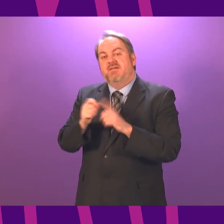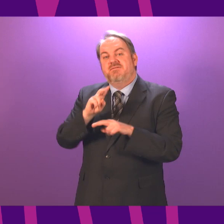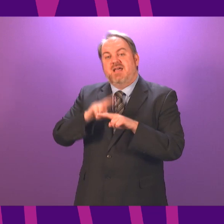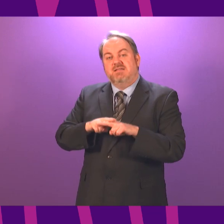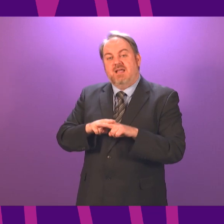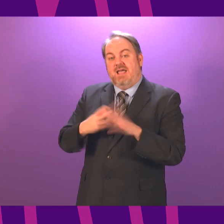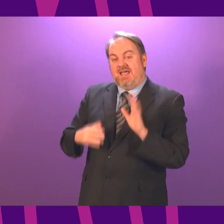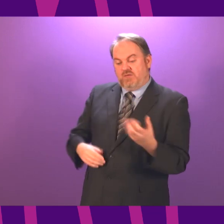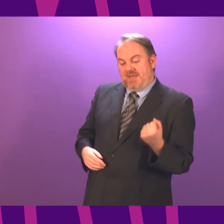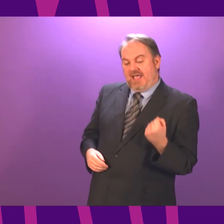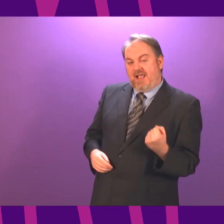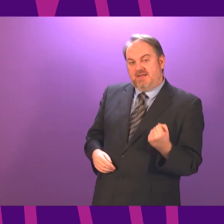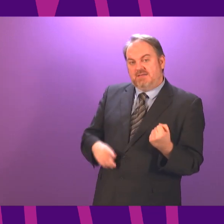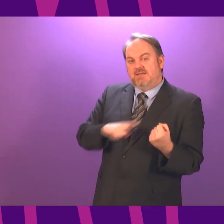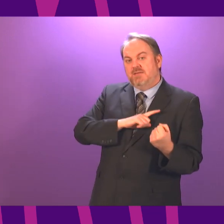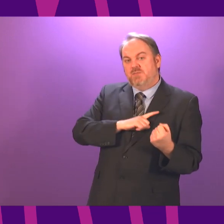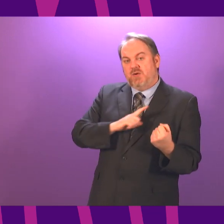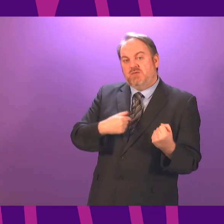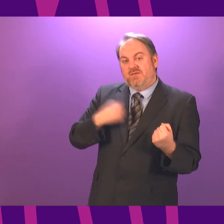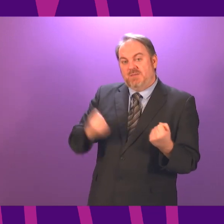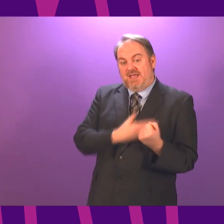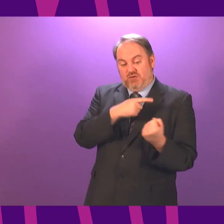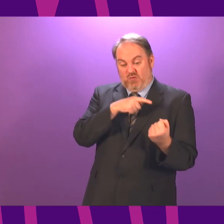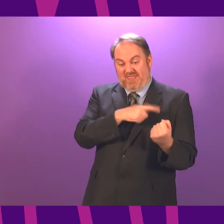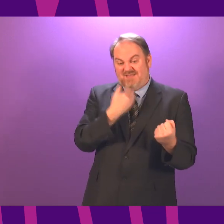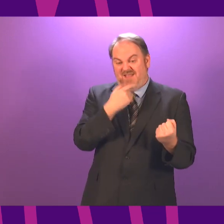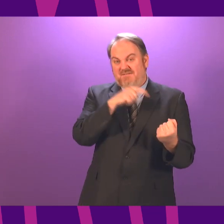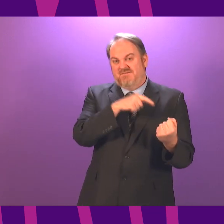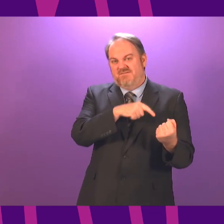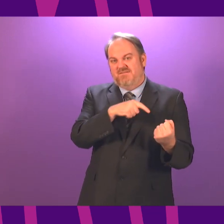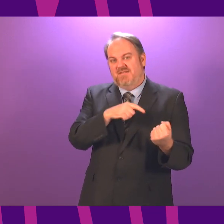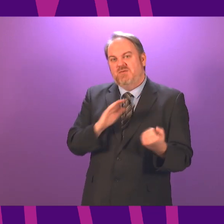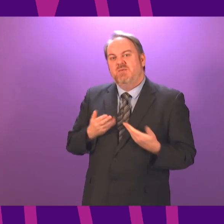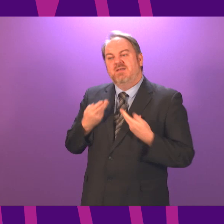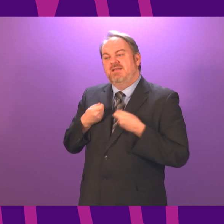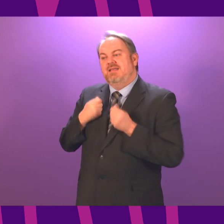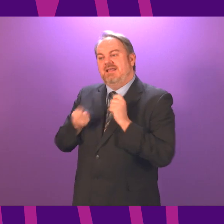back in order to ensure that second doses can be done within the 12-week timescale.